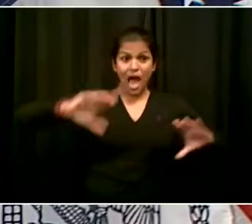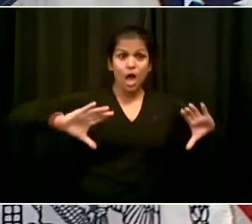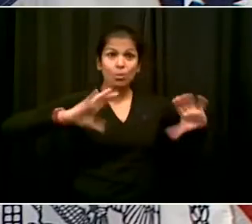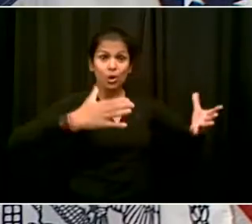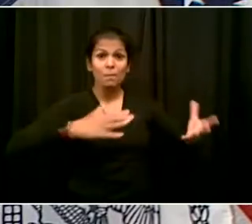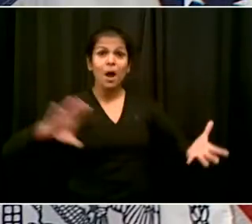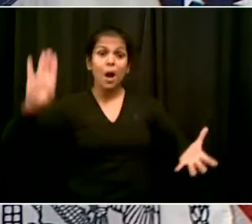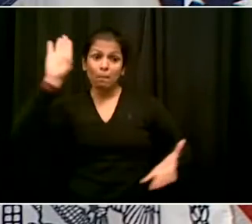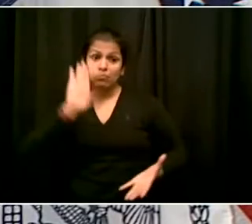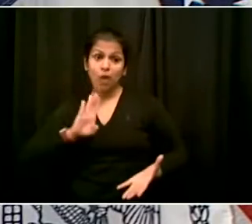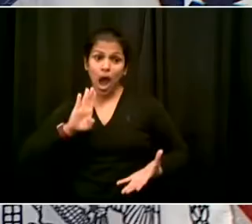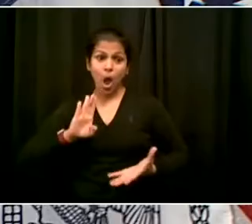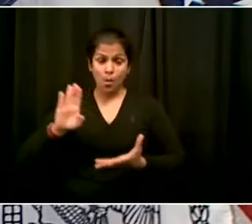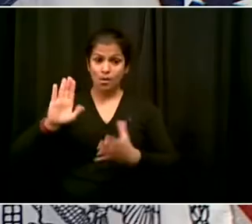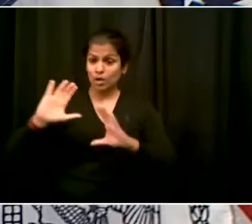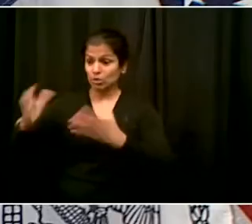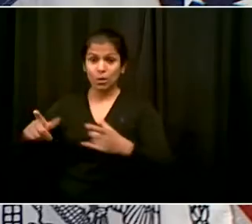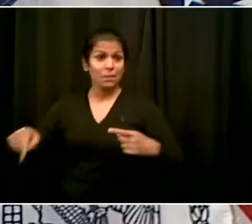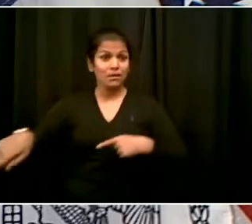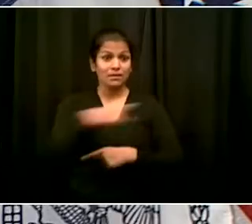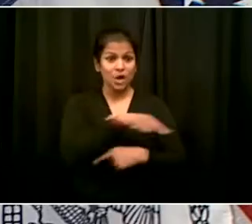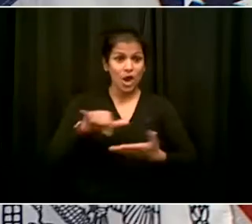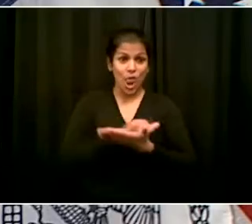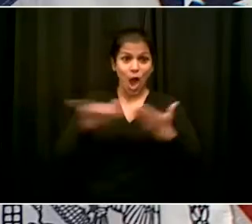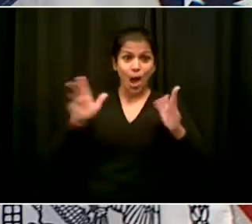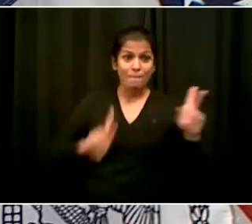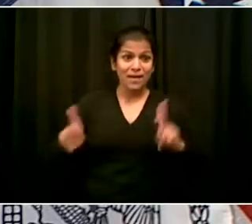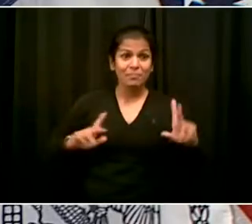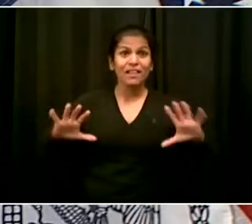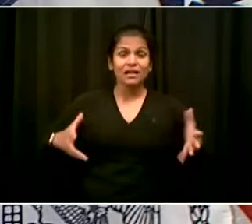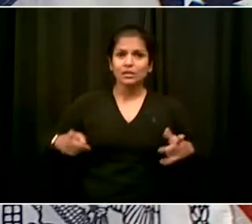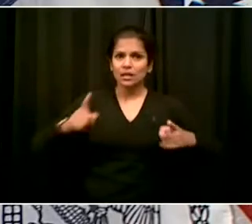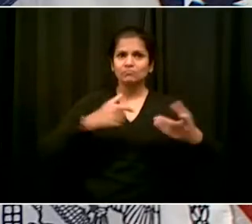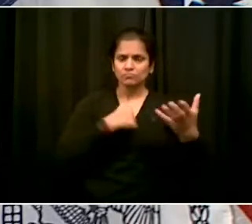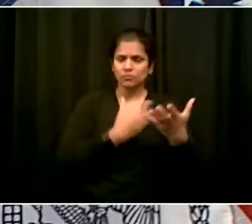THERE IIS TREREMENDNDOUS S DISTRUST. BLACK AND BROWN NEW YORKERS HAVE EVERY REASON TO